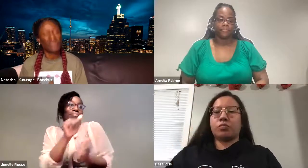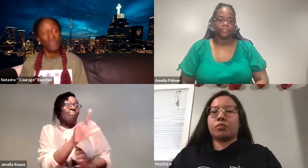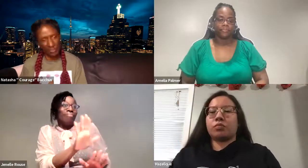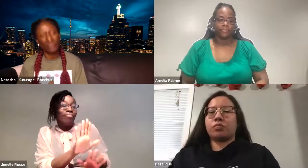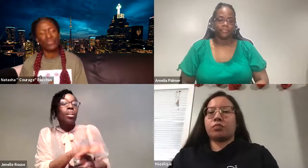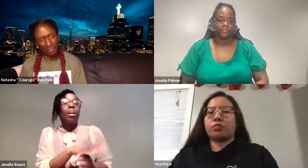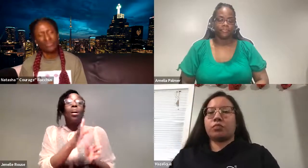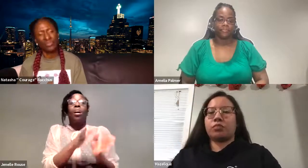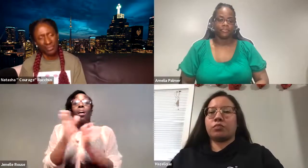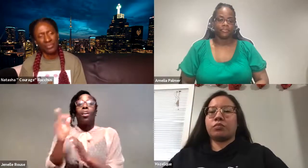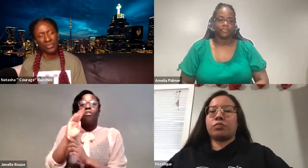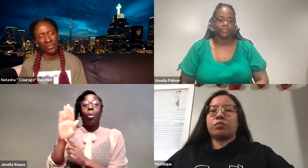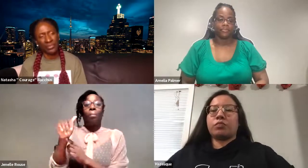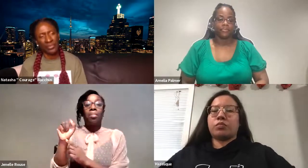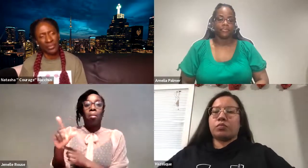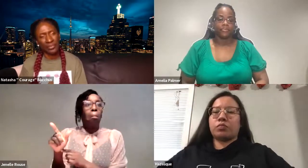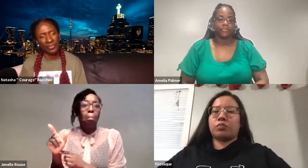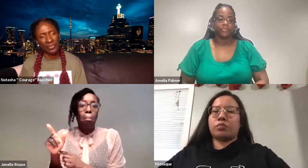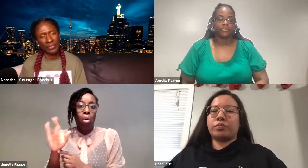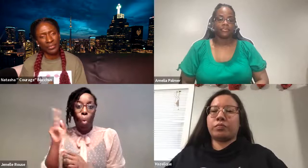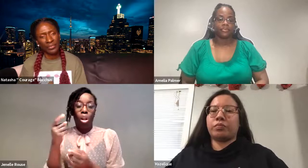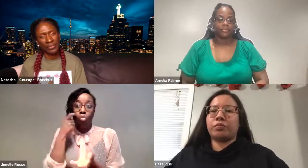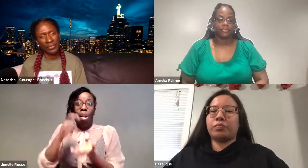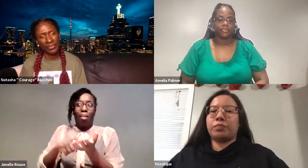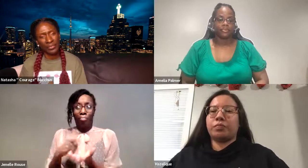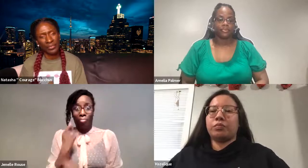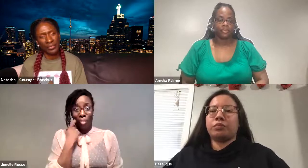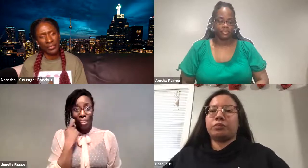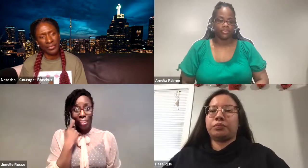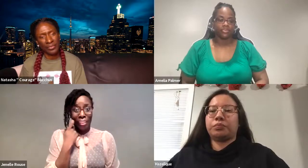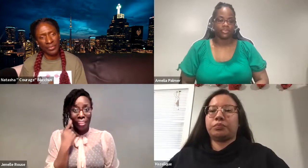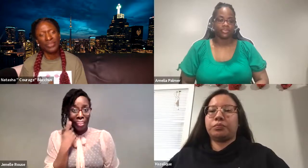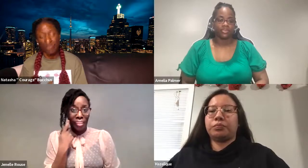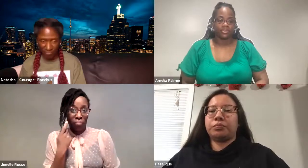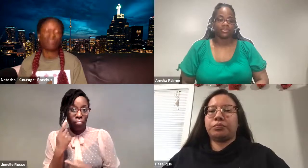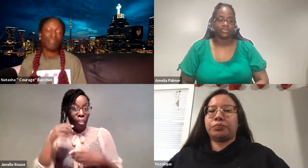and most people obviously know of ASL but black american sign language, many people haven't